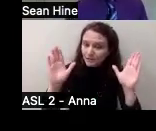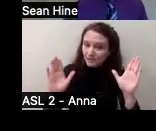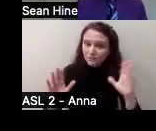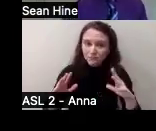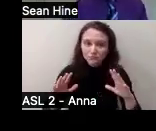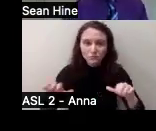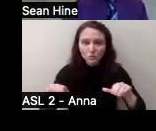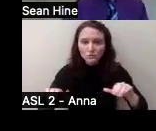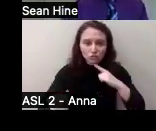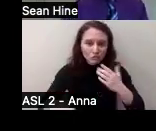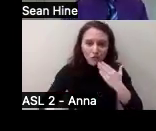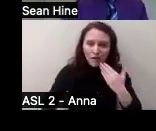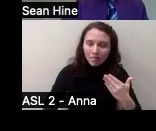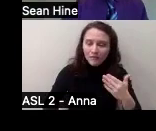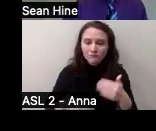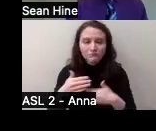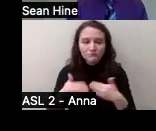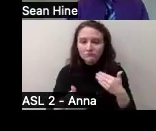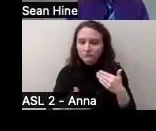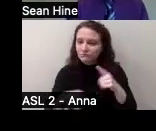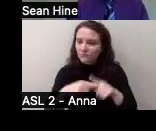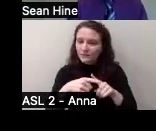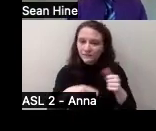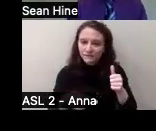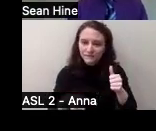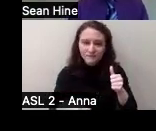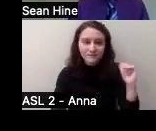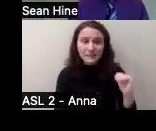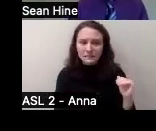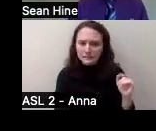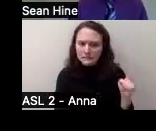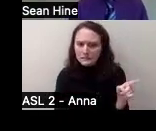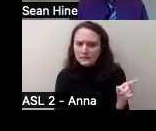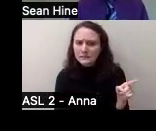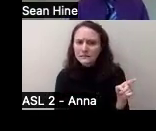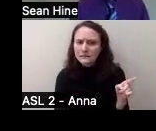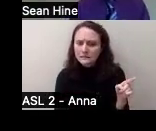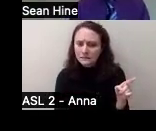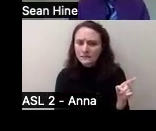Things are looking on the up at the moment. However there are some changes that need to be dealt with.